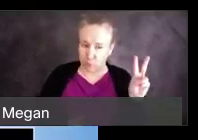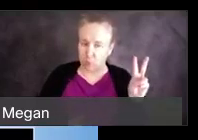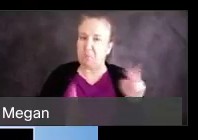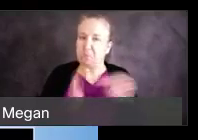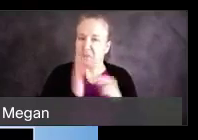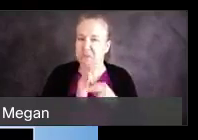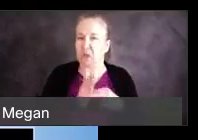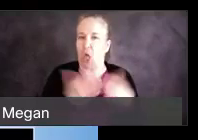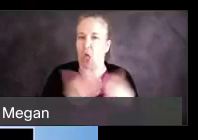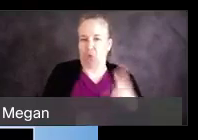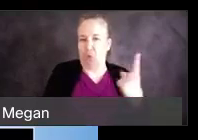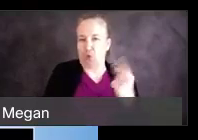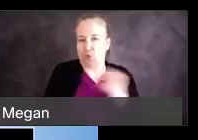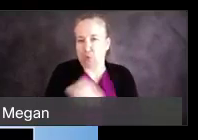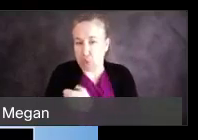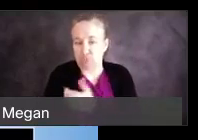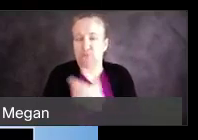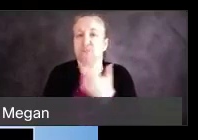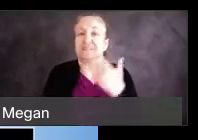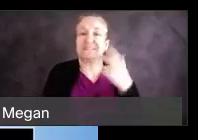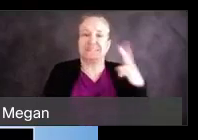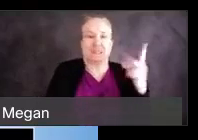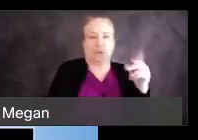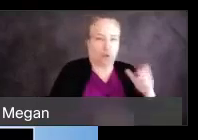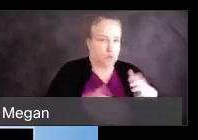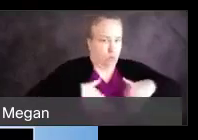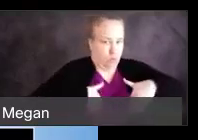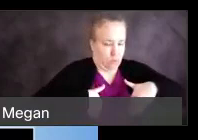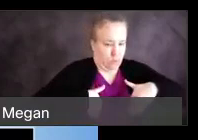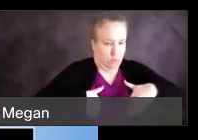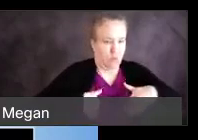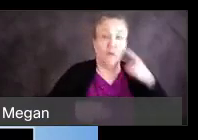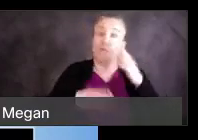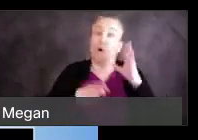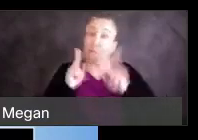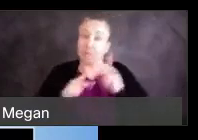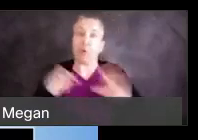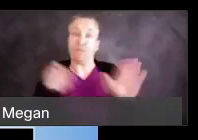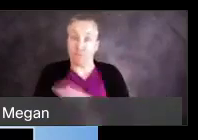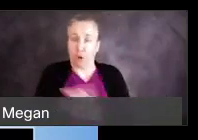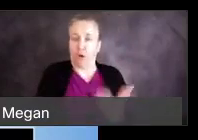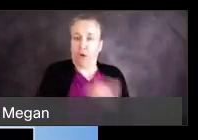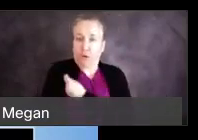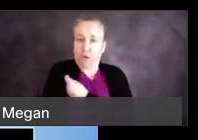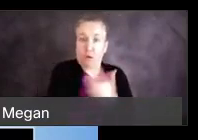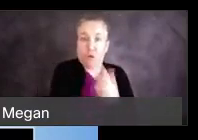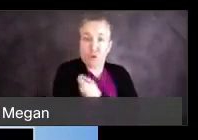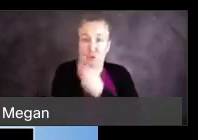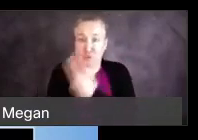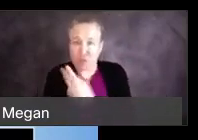For those that have received both doses or fully covered, maybe with a single dose of J&J,